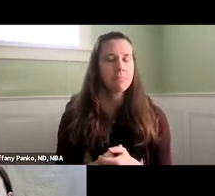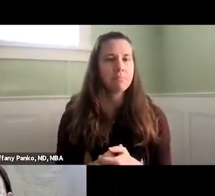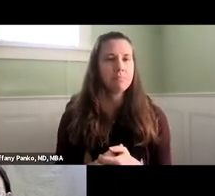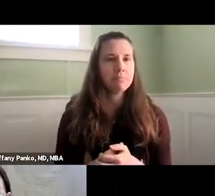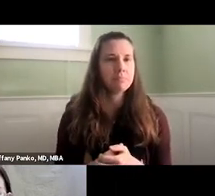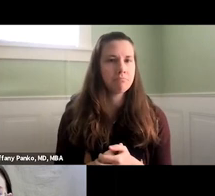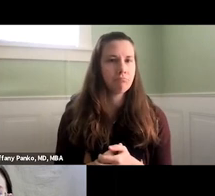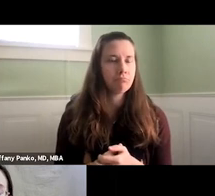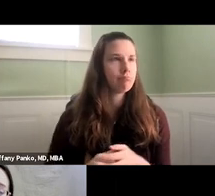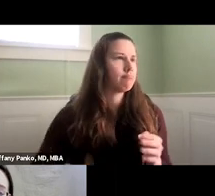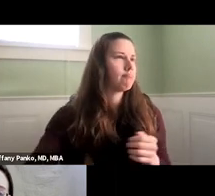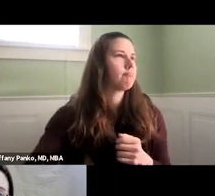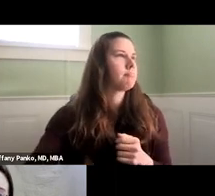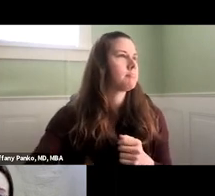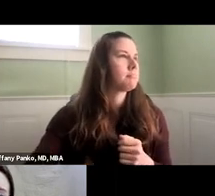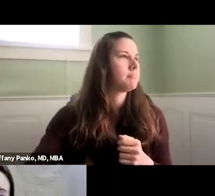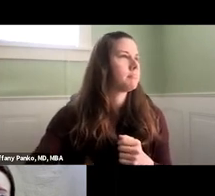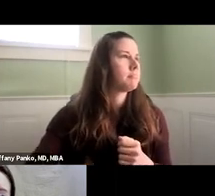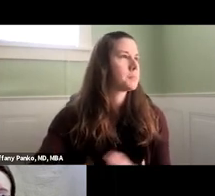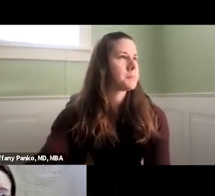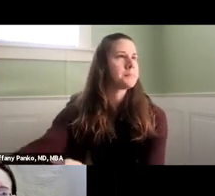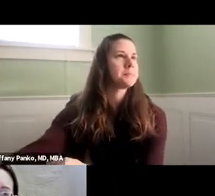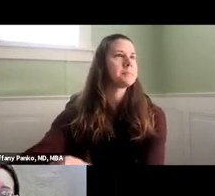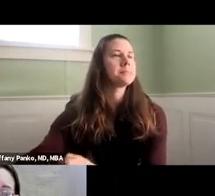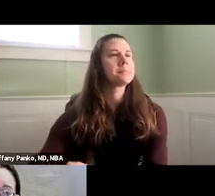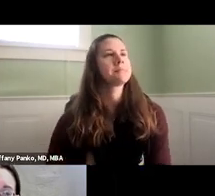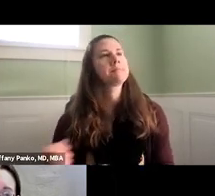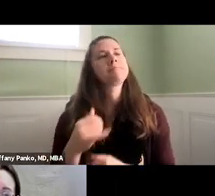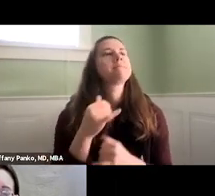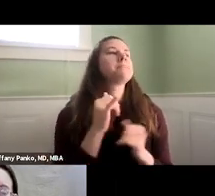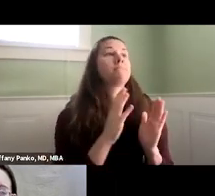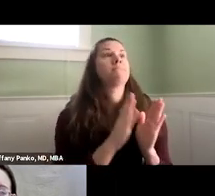be valuable. We should of course be careful about bias, and making sure that we are interpreting